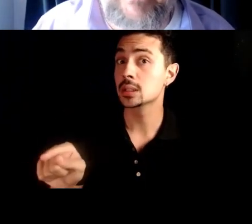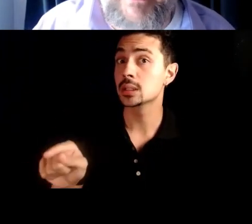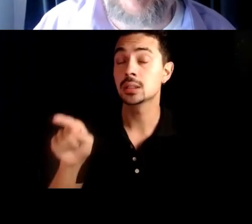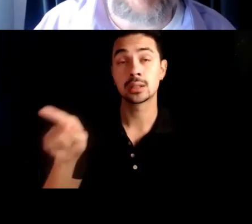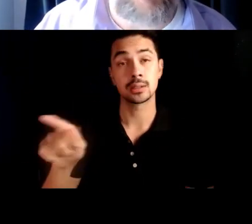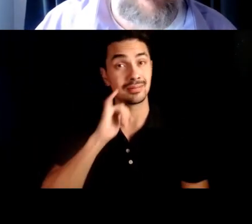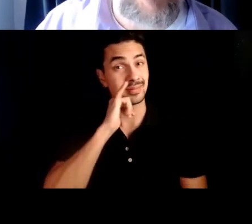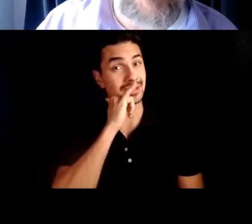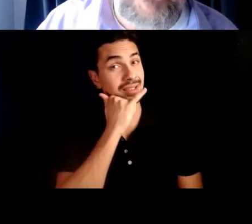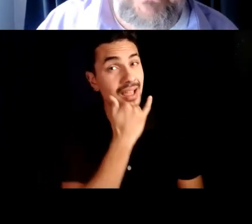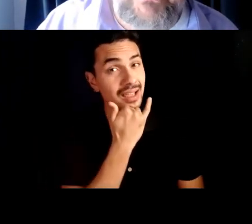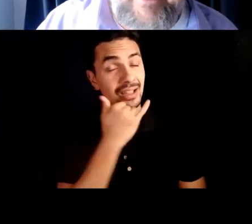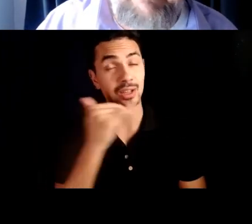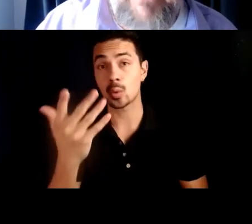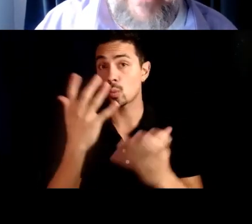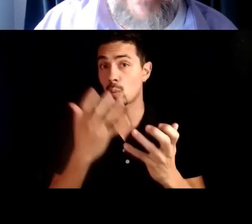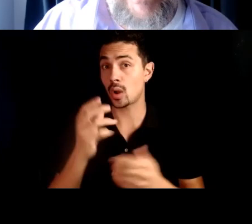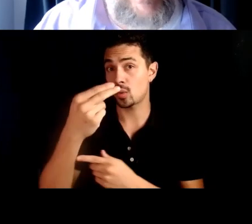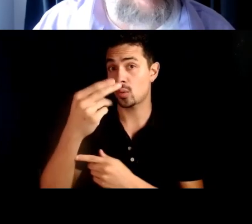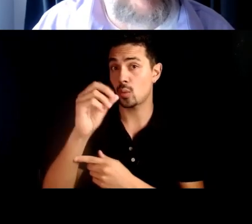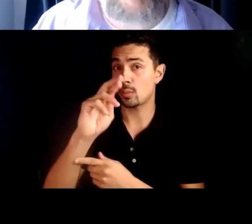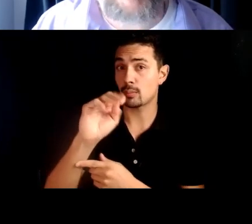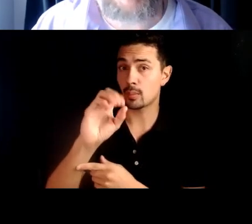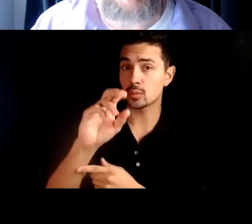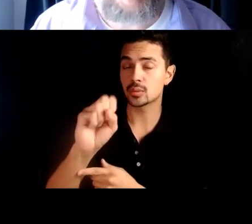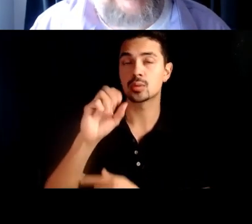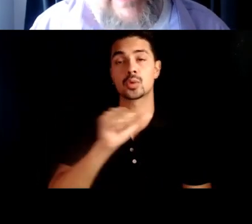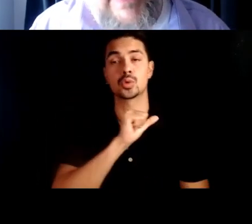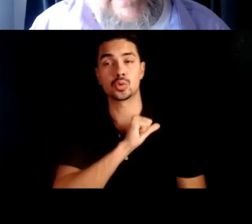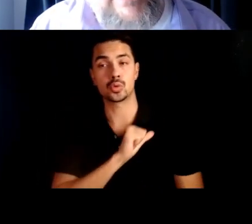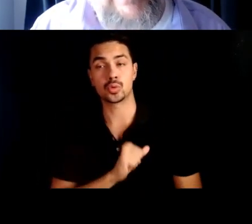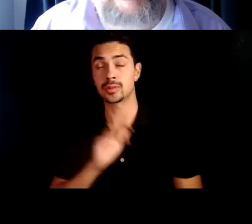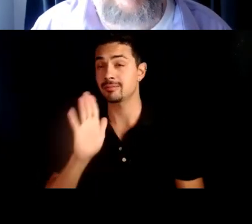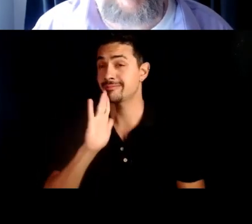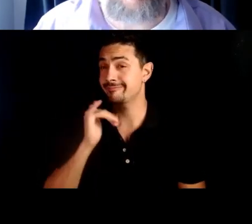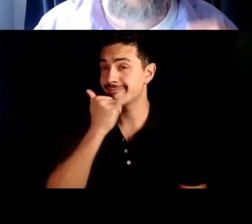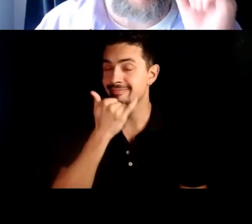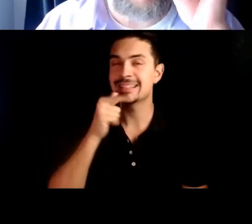in accessing hormones or surgery. Again, this was intended to be helpful